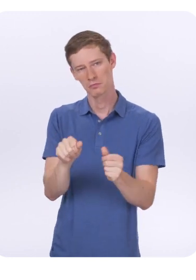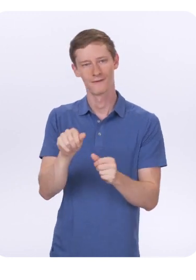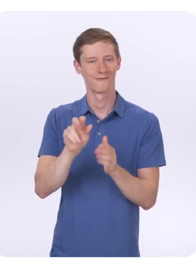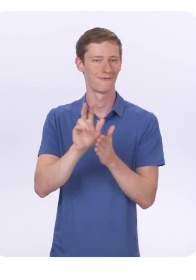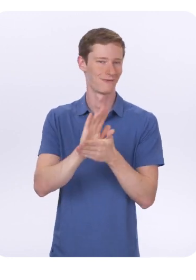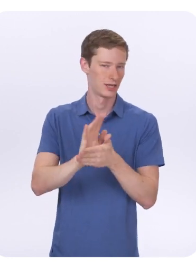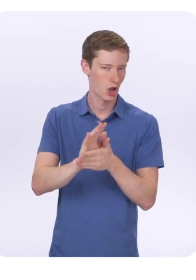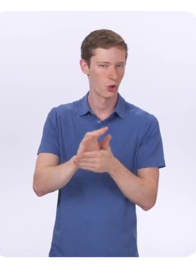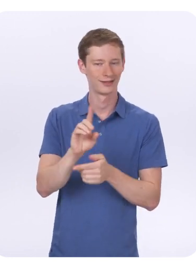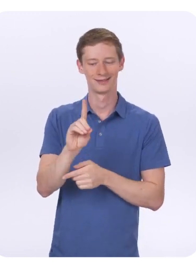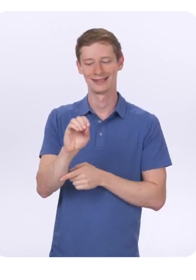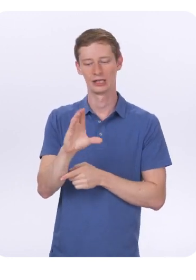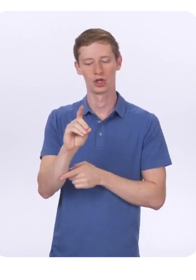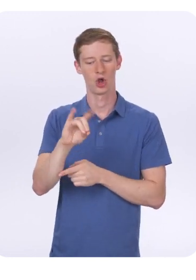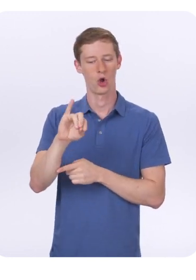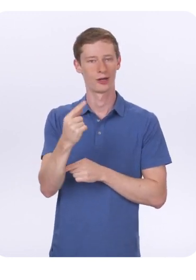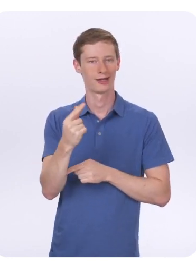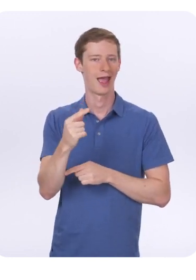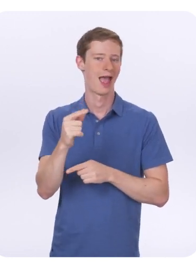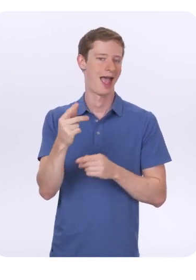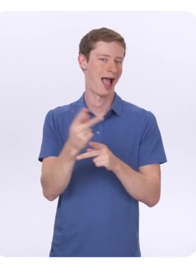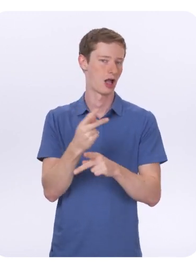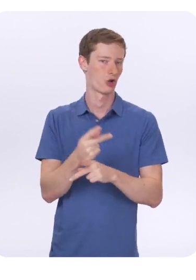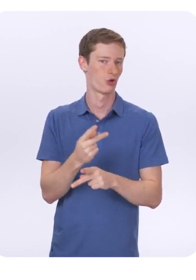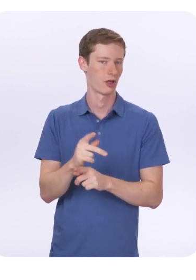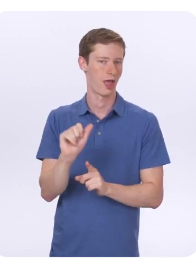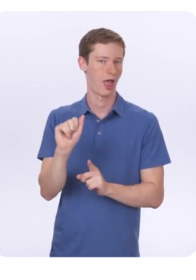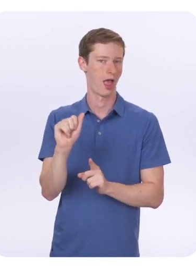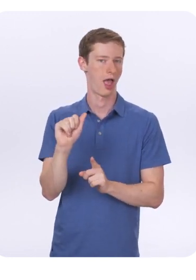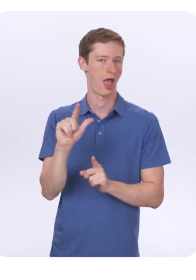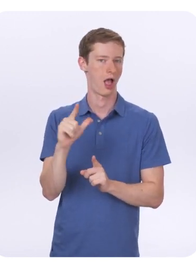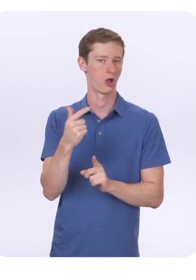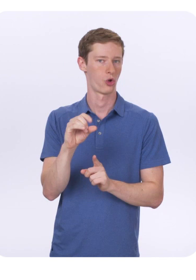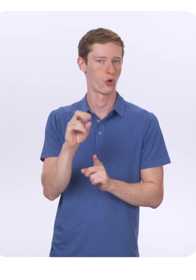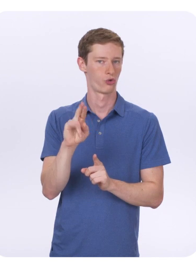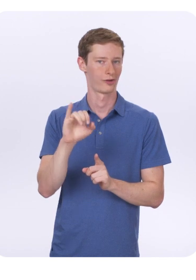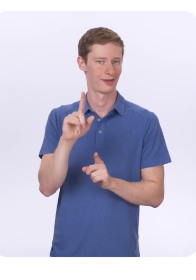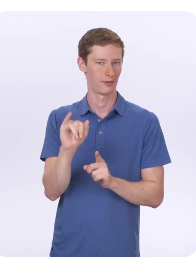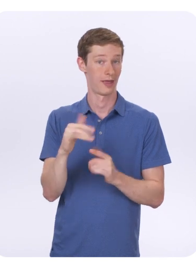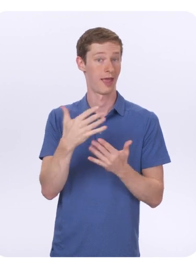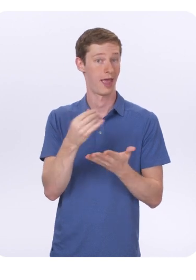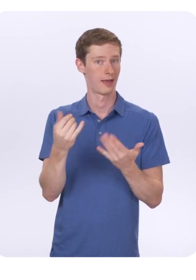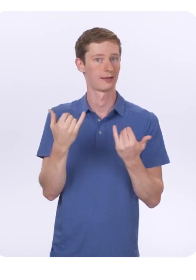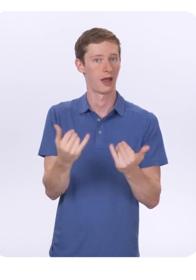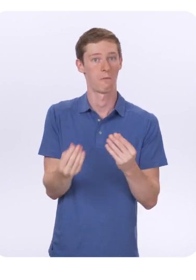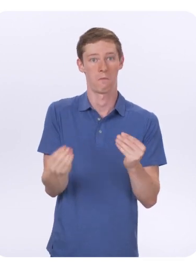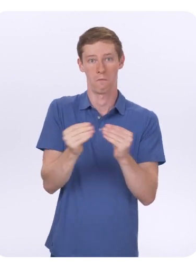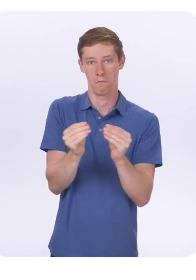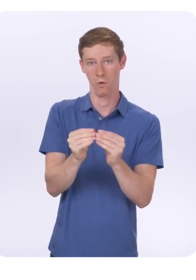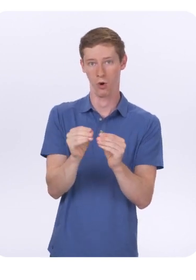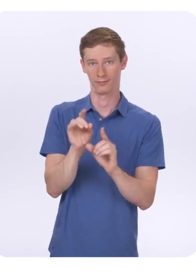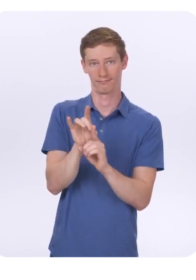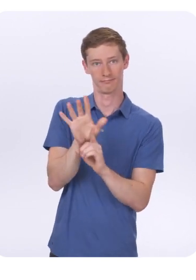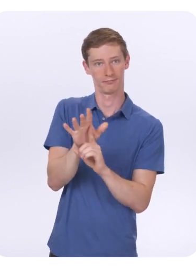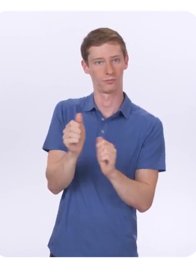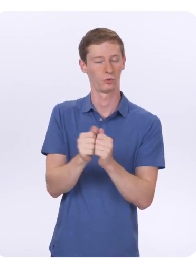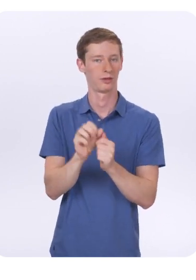The device also comes with new controllers that are exposed in WebXR. The first feature